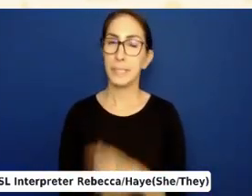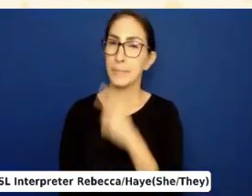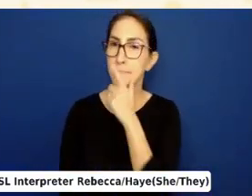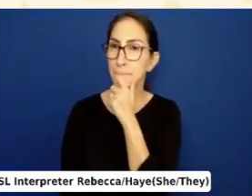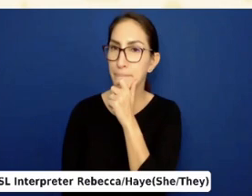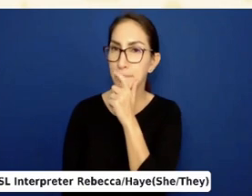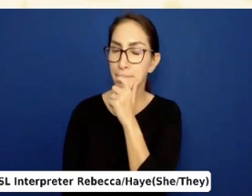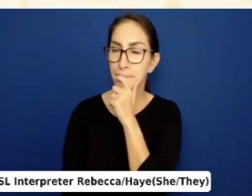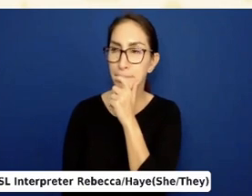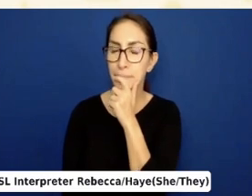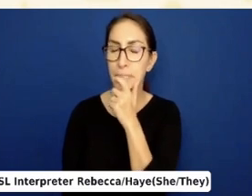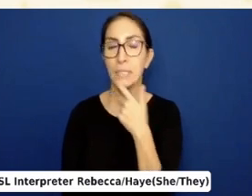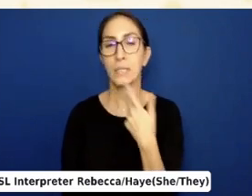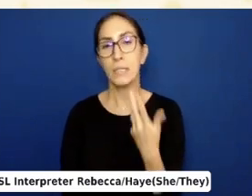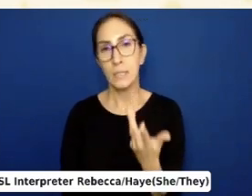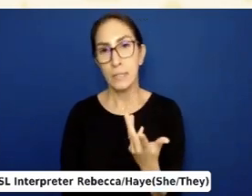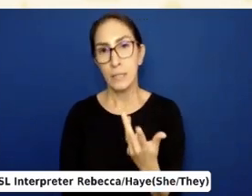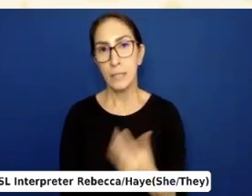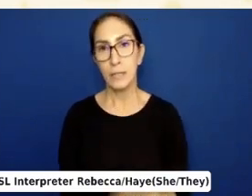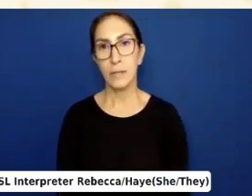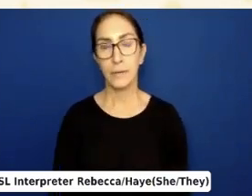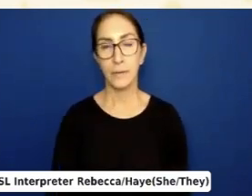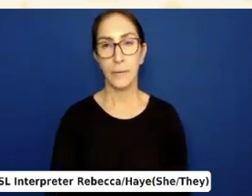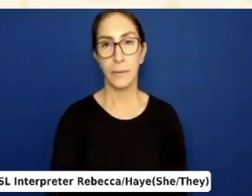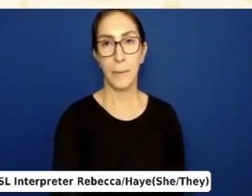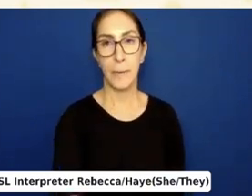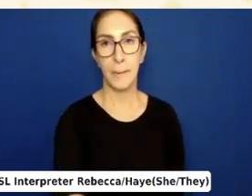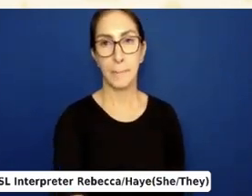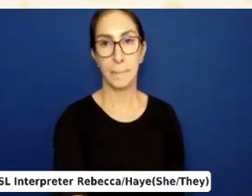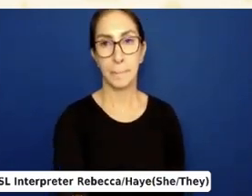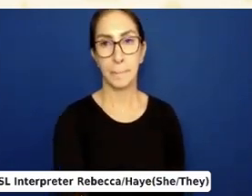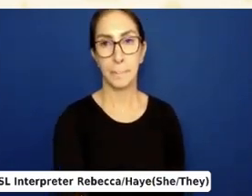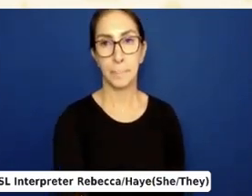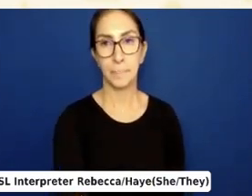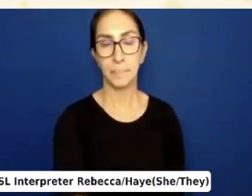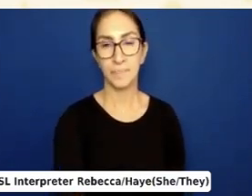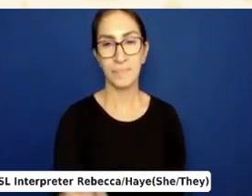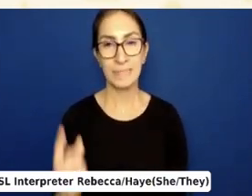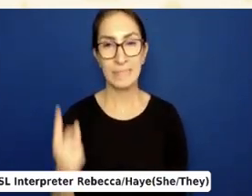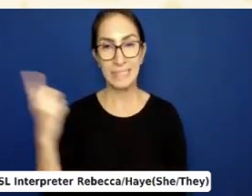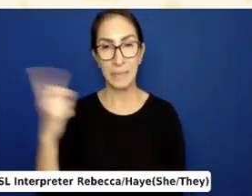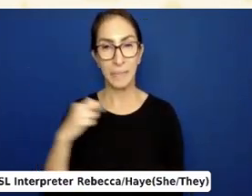Well, one of the things that I will usually try to recommend is,